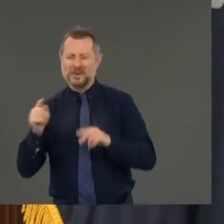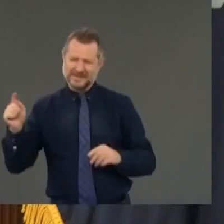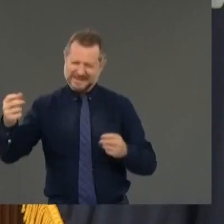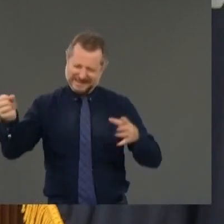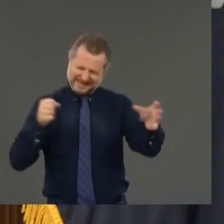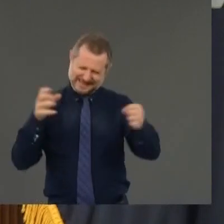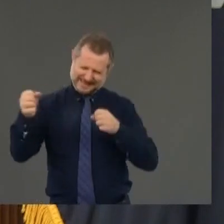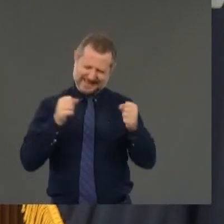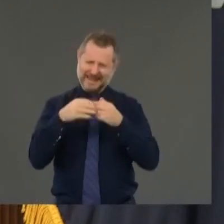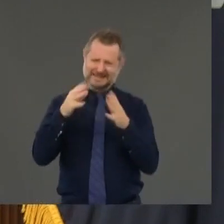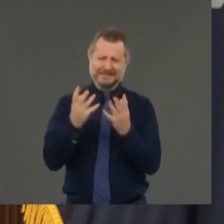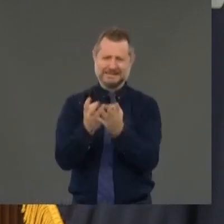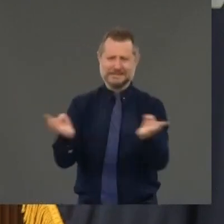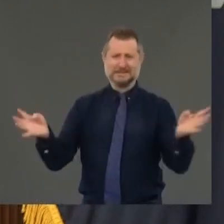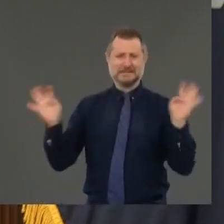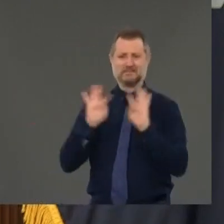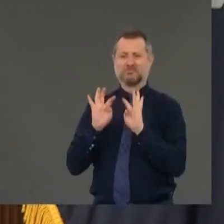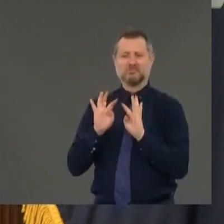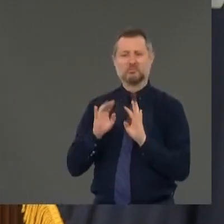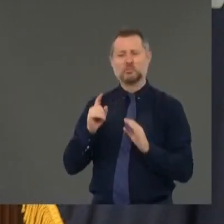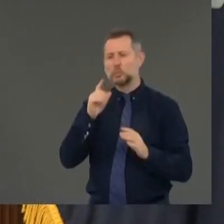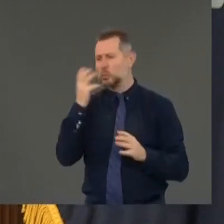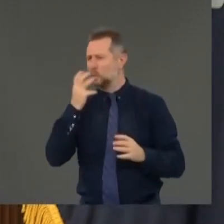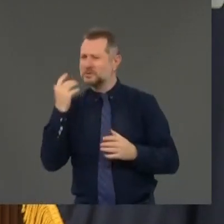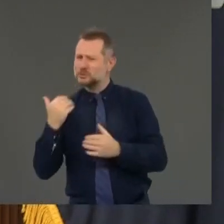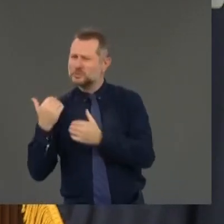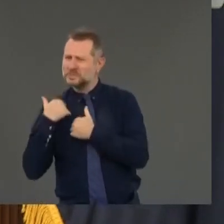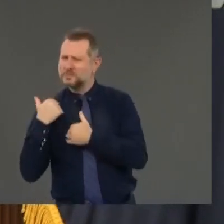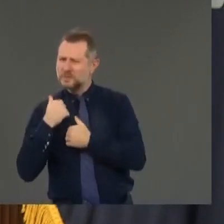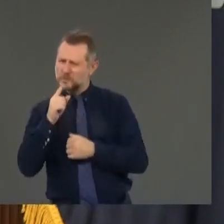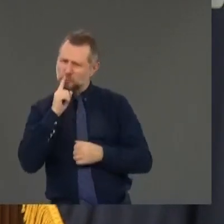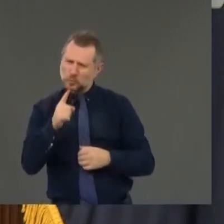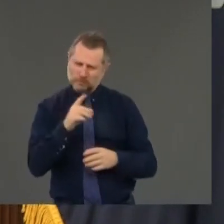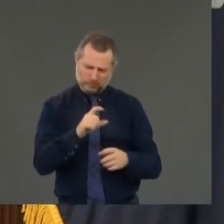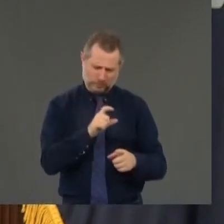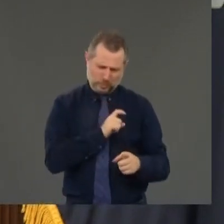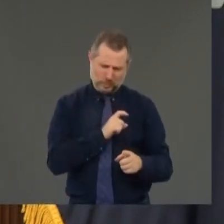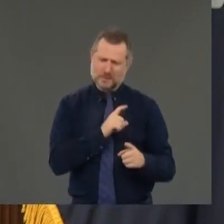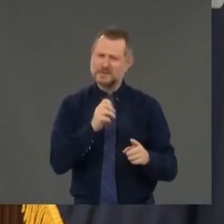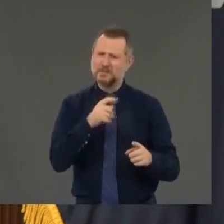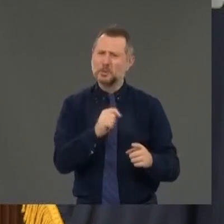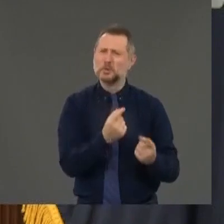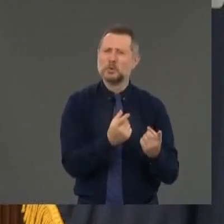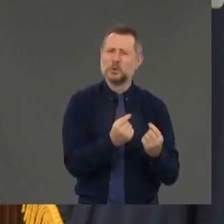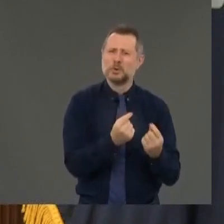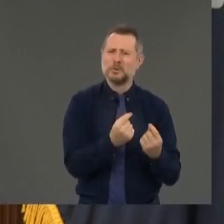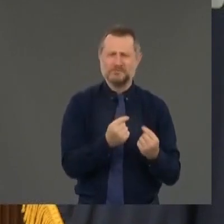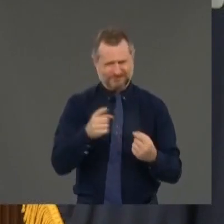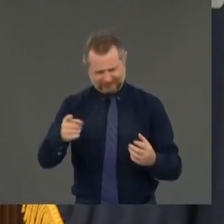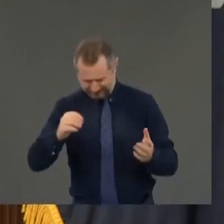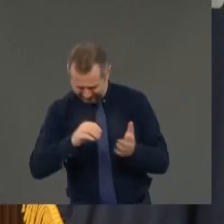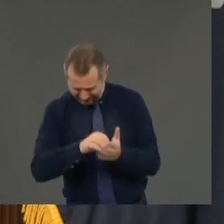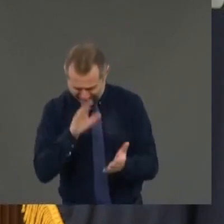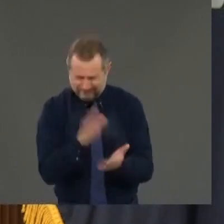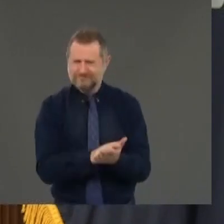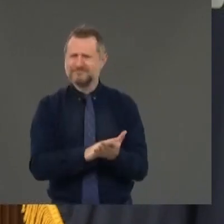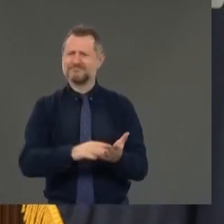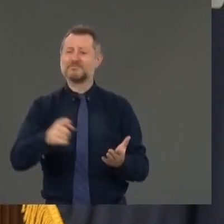LET'S DESIGN IT. WHAT IS THE FUNCTION OF THE